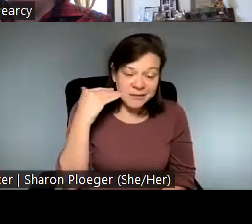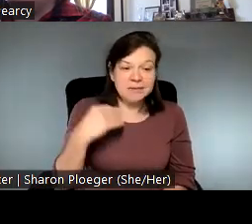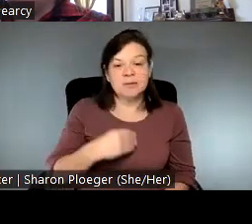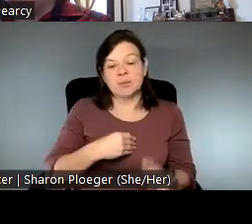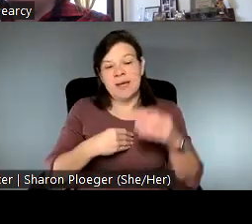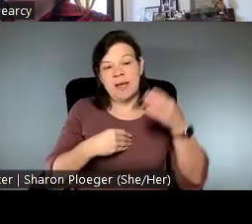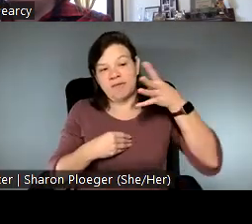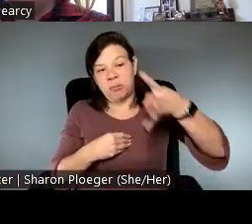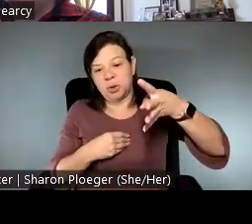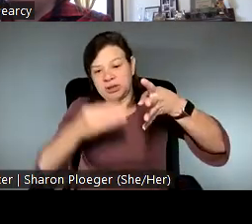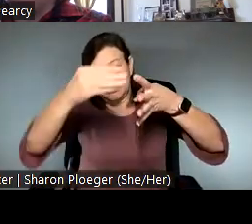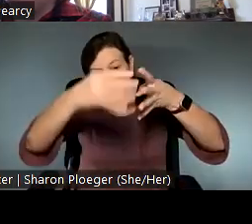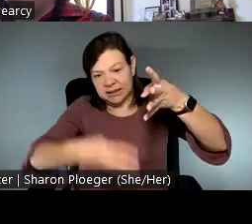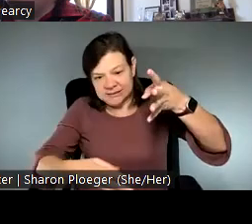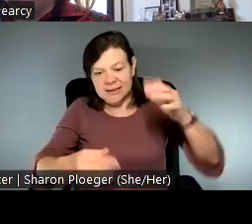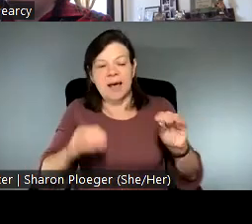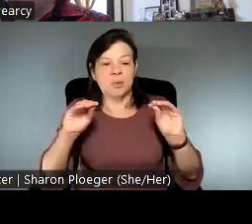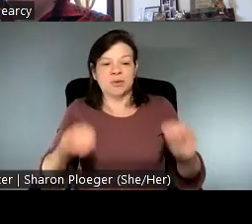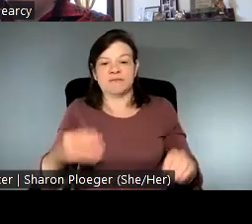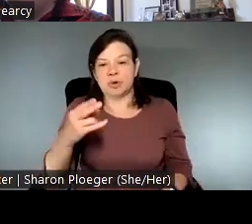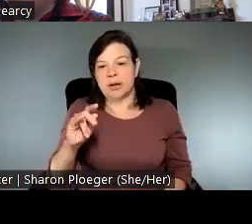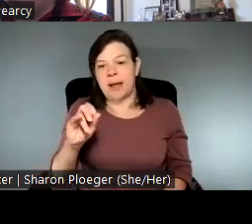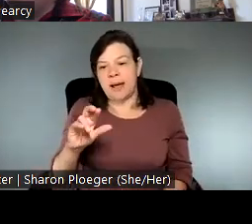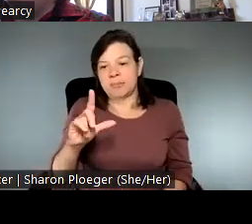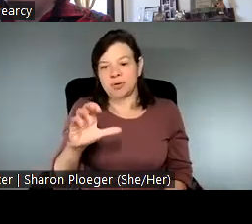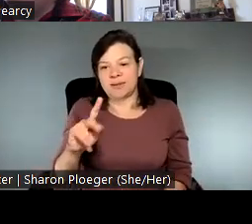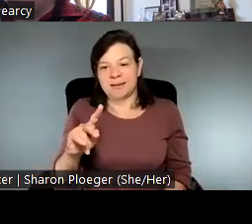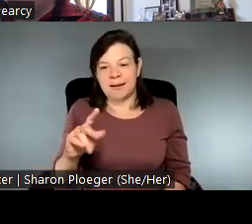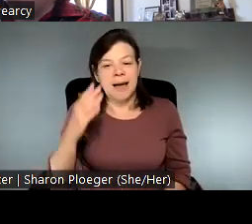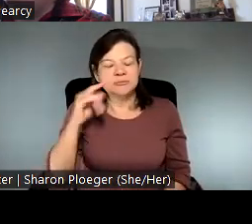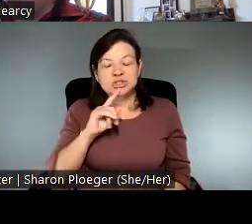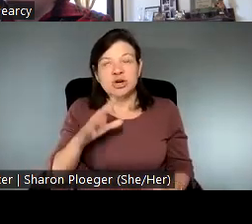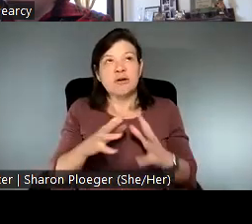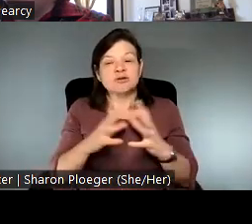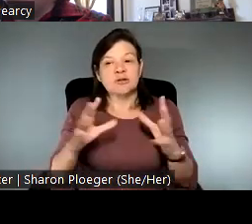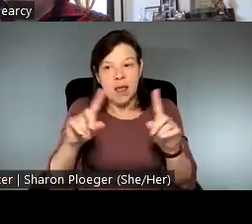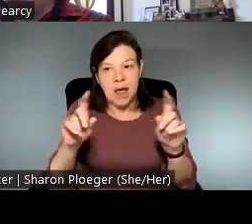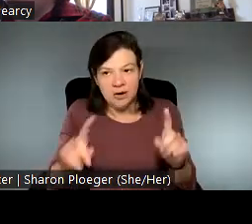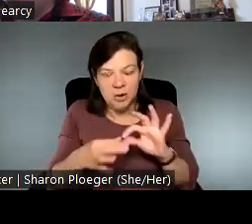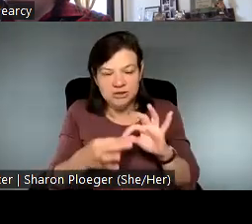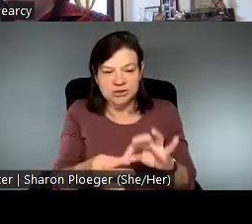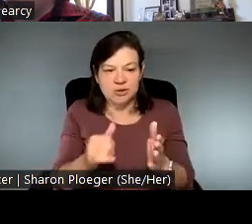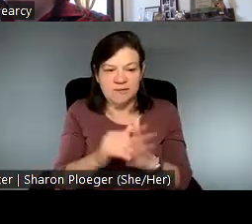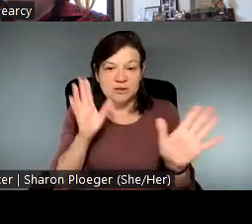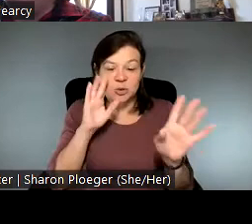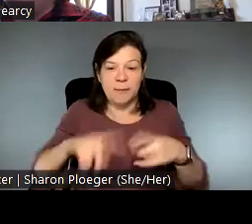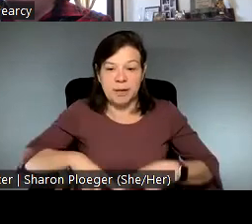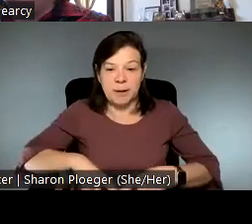and we've inserted a hyperlink. So I know there's probably been a lot of questions generating throughout that. So I'm gonna pause here if that's okay with you Amber,